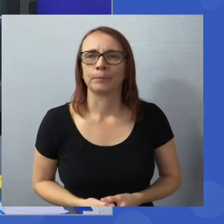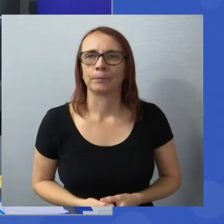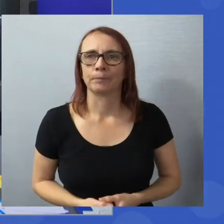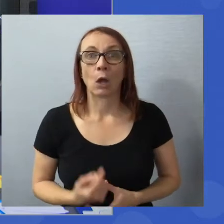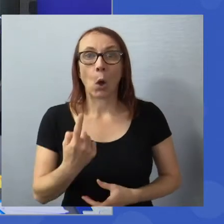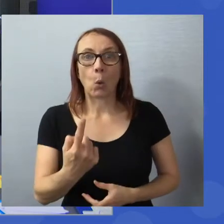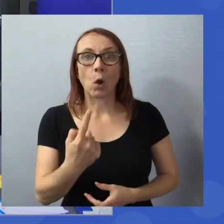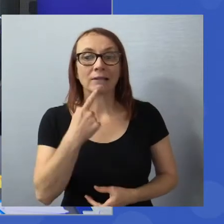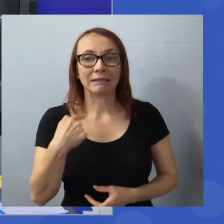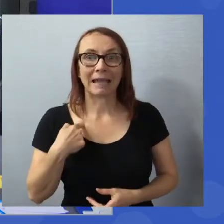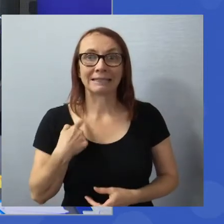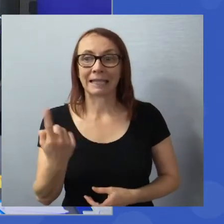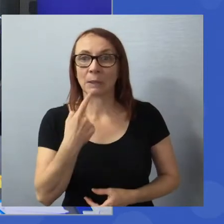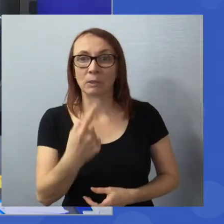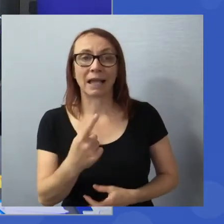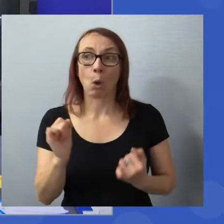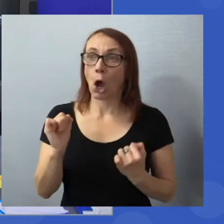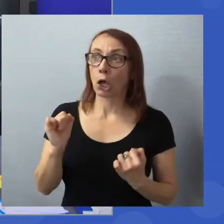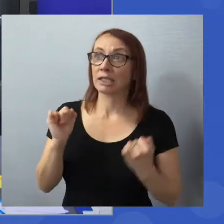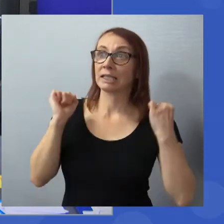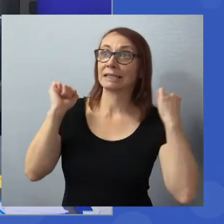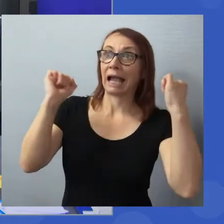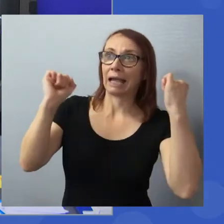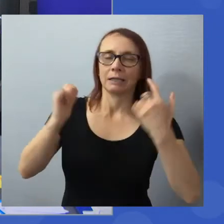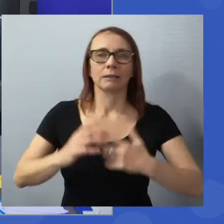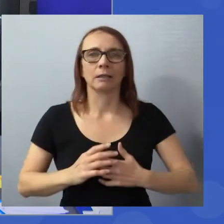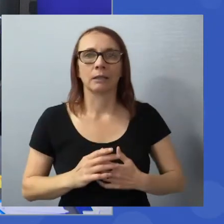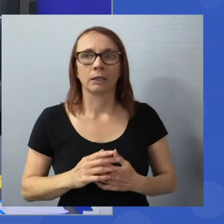yesterday when it was mentioned was well maybe we should punish politicians who